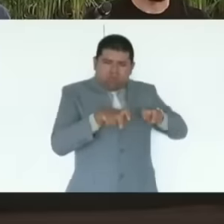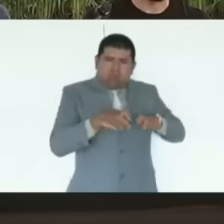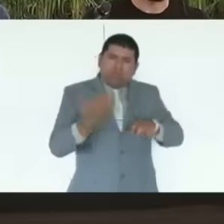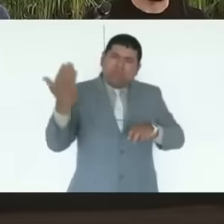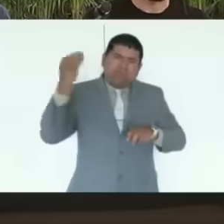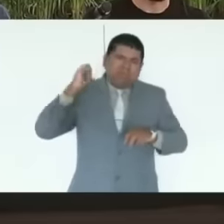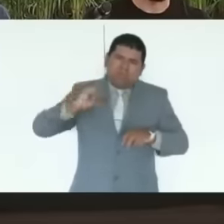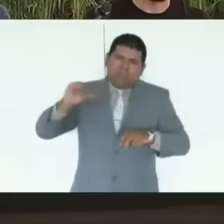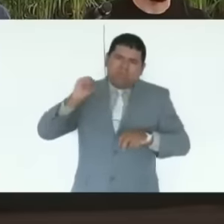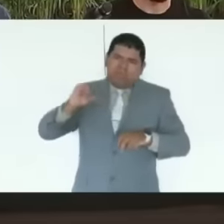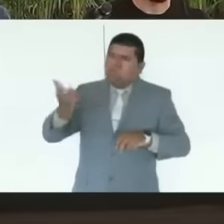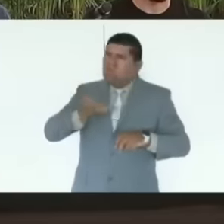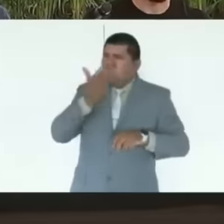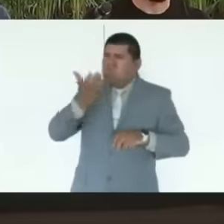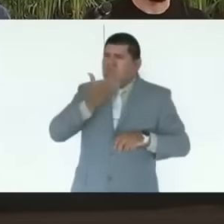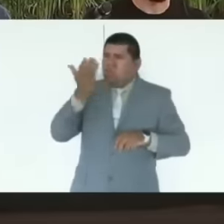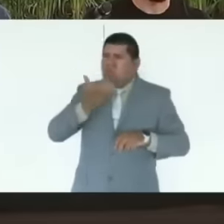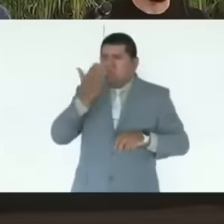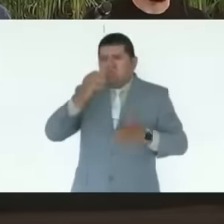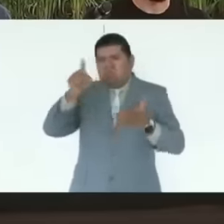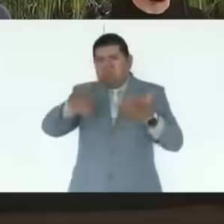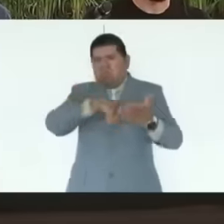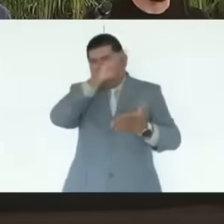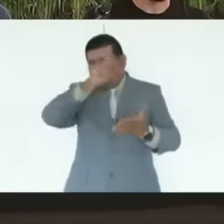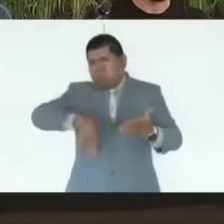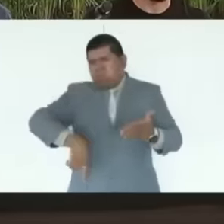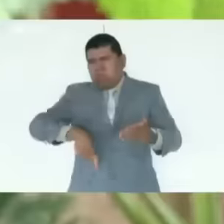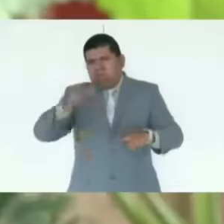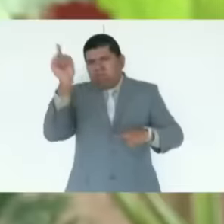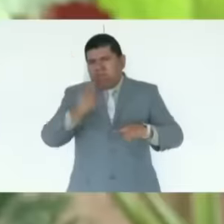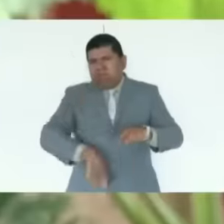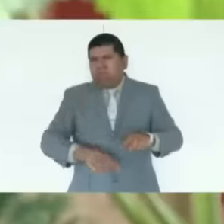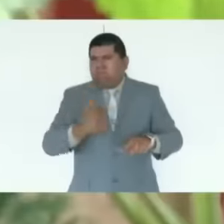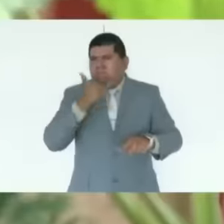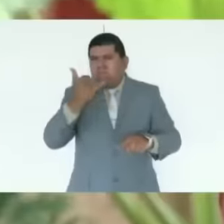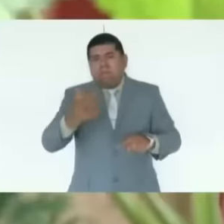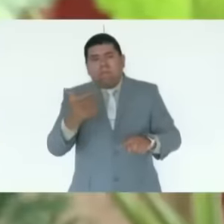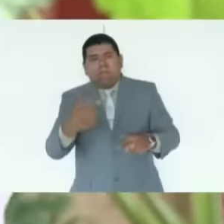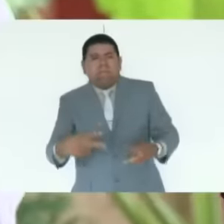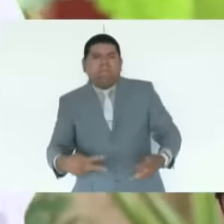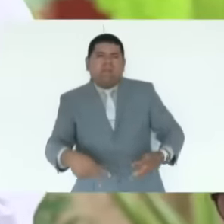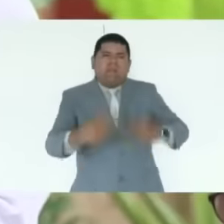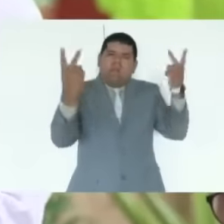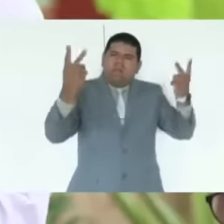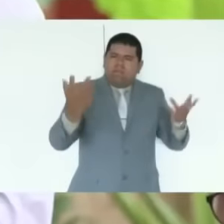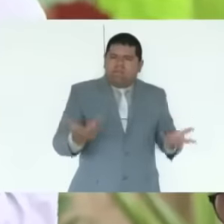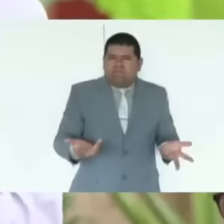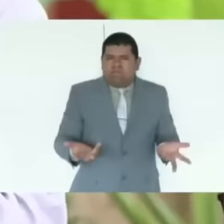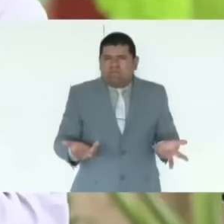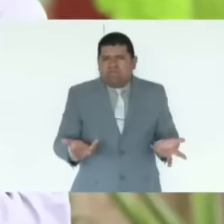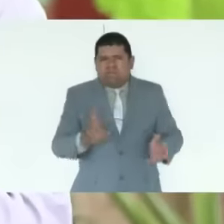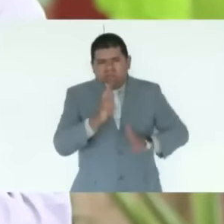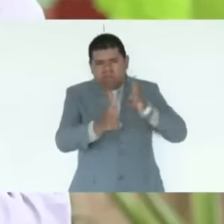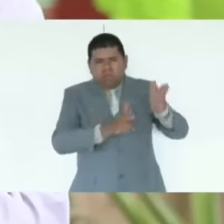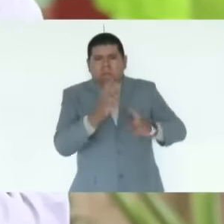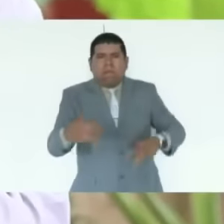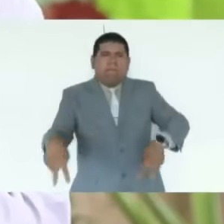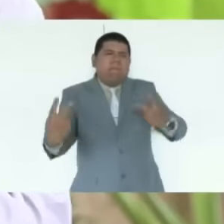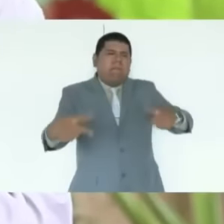They canceled them, they sold the national railways